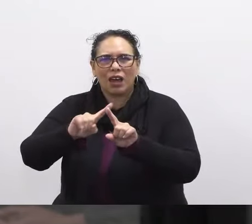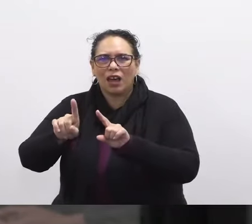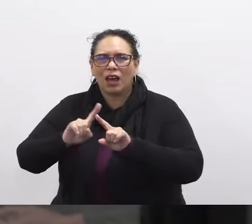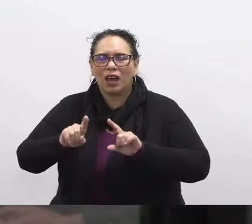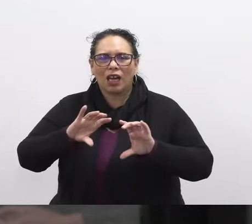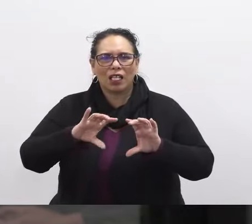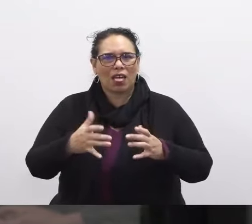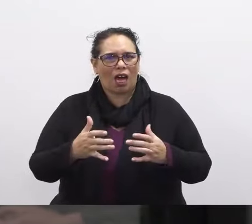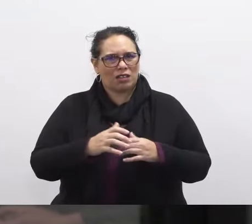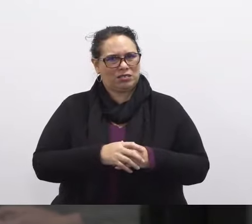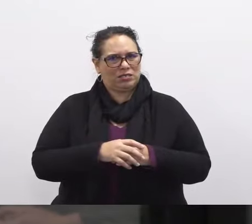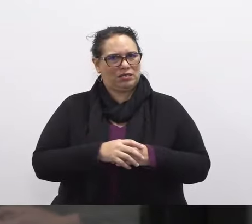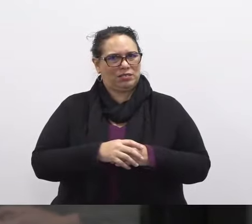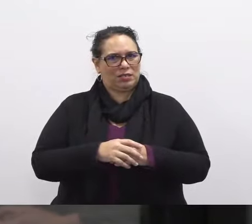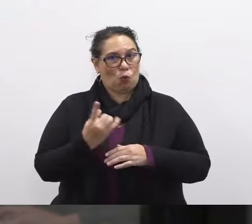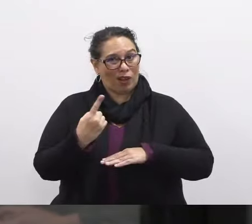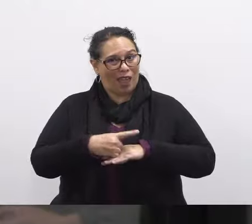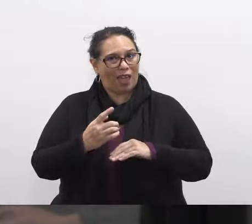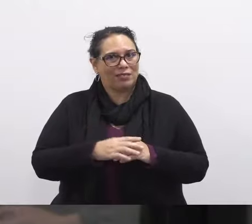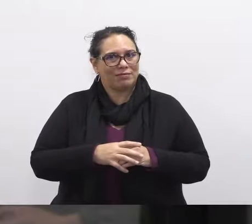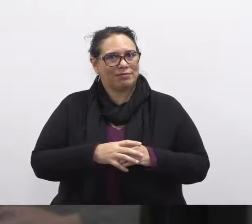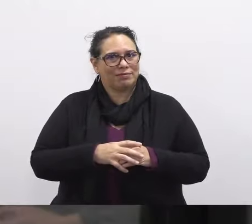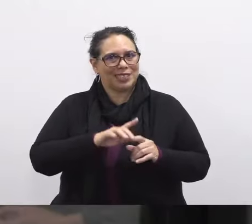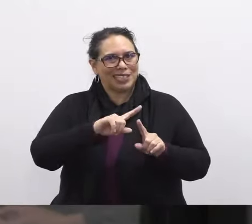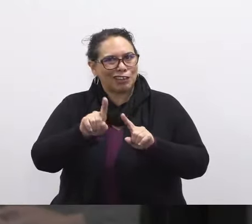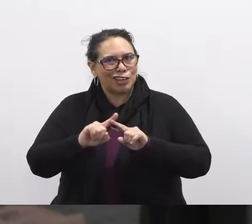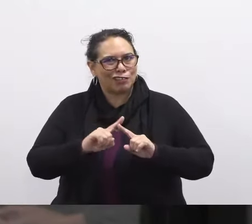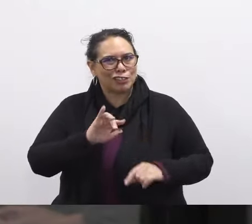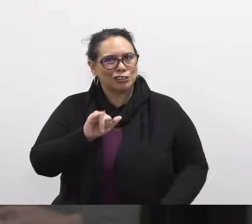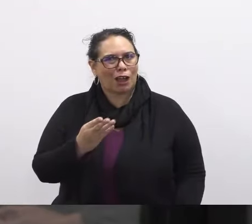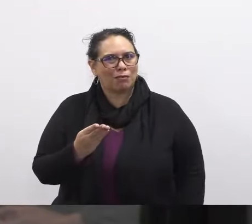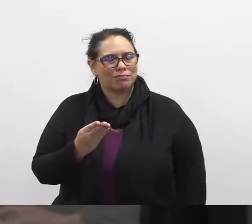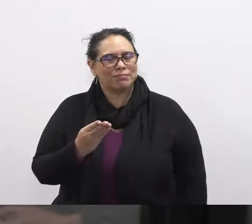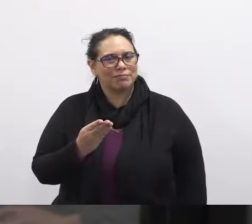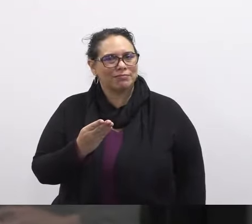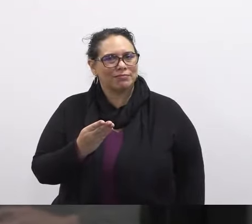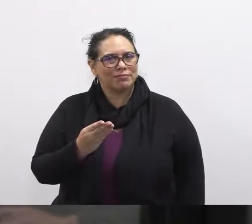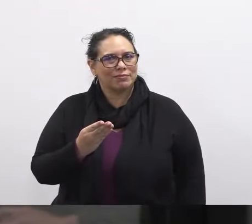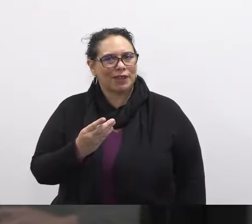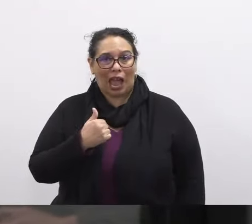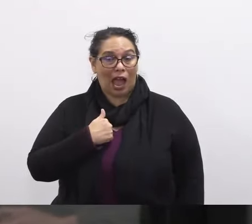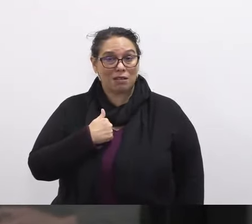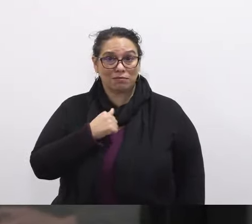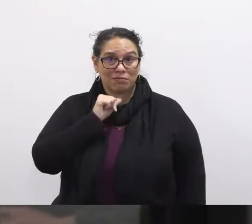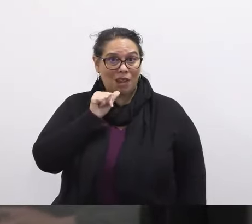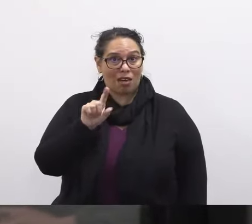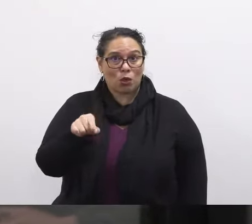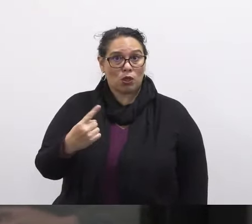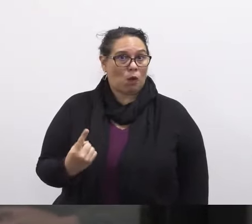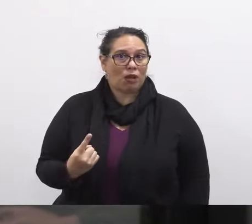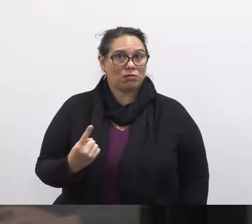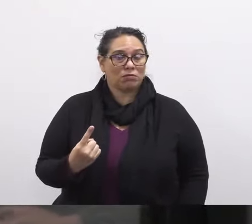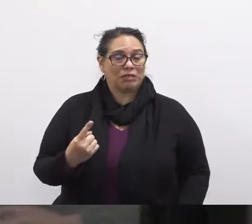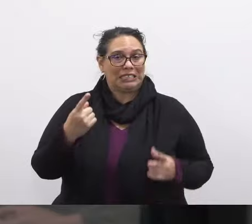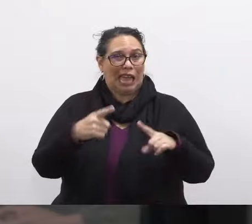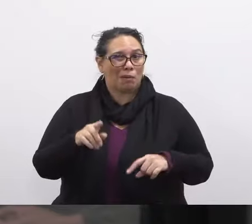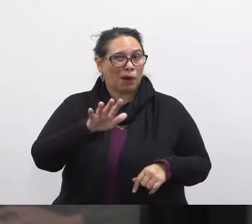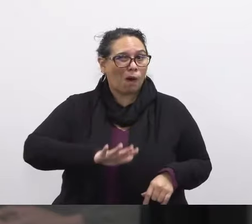in one day doing different jobs. And I'm not the only one. This is going on all over the district.